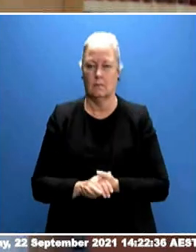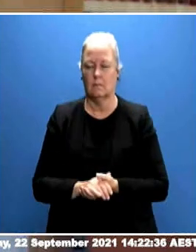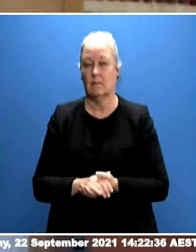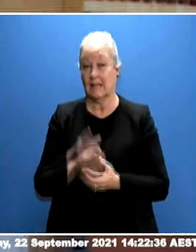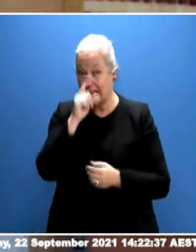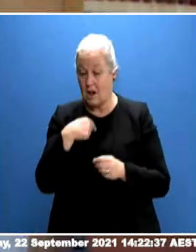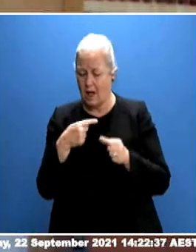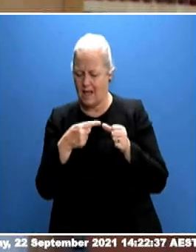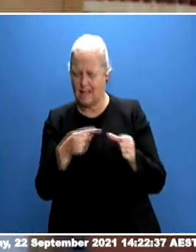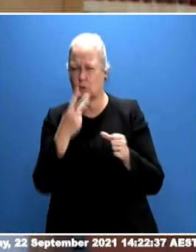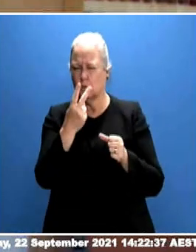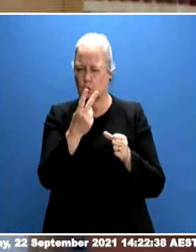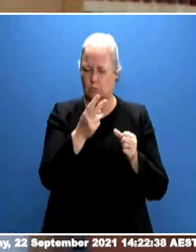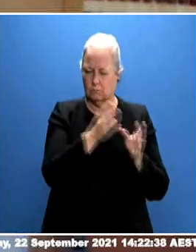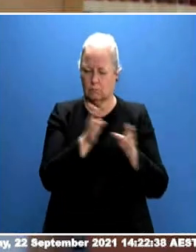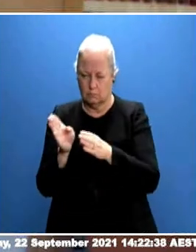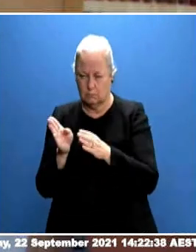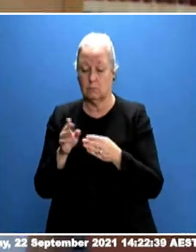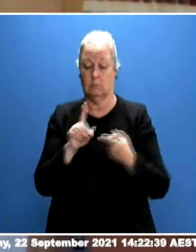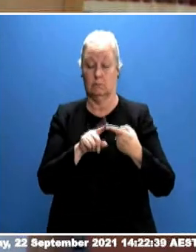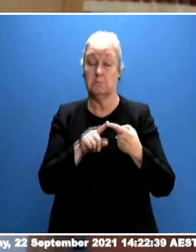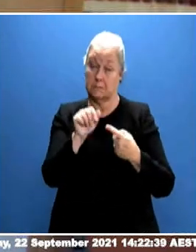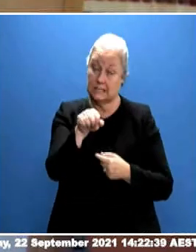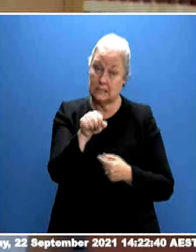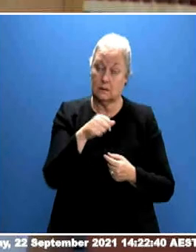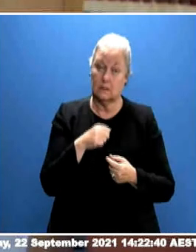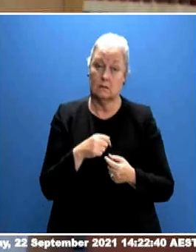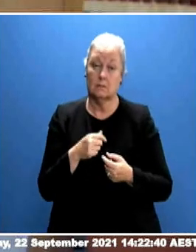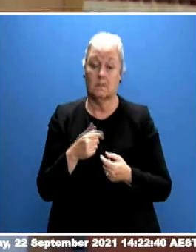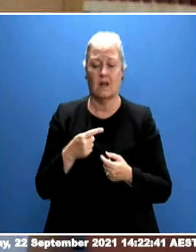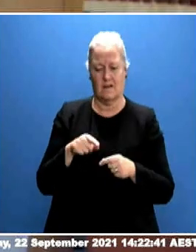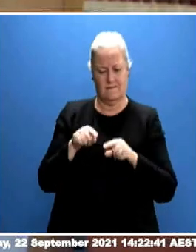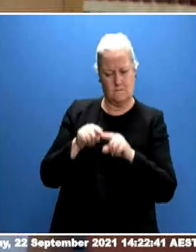One is yes, we would look at the children that were there, how close they